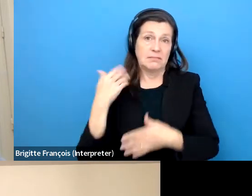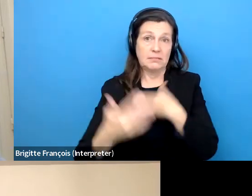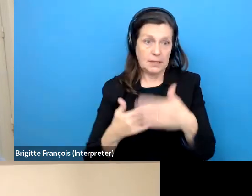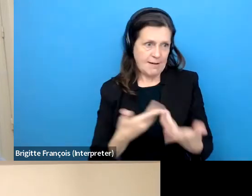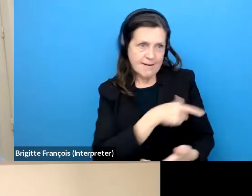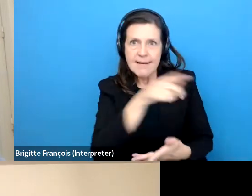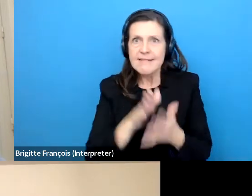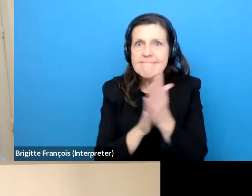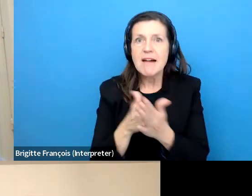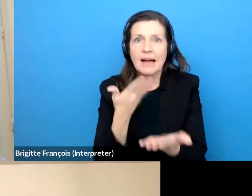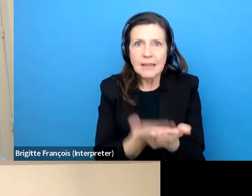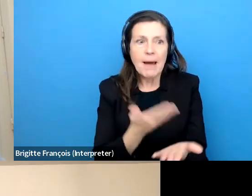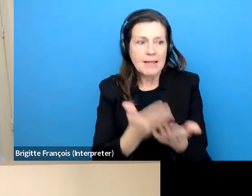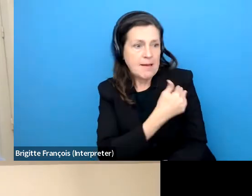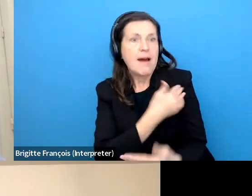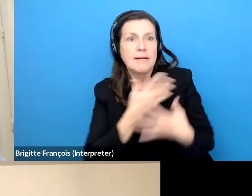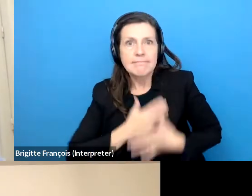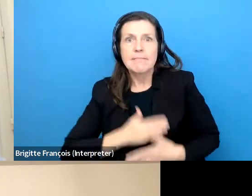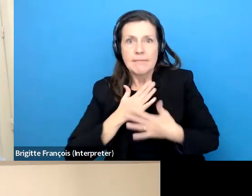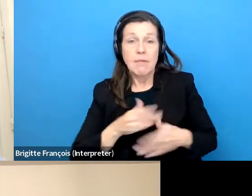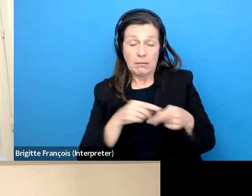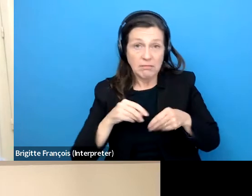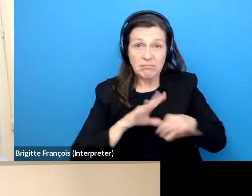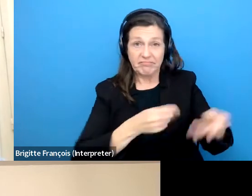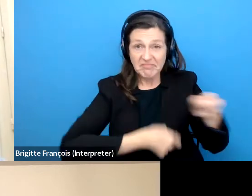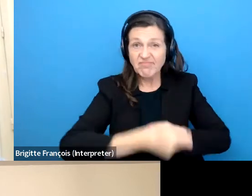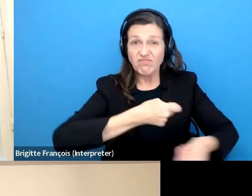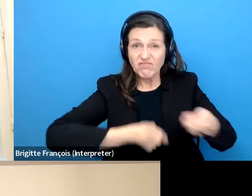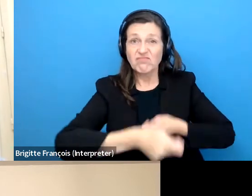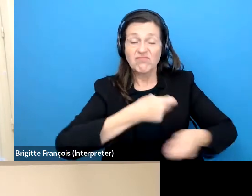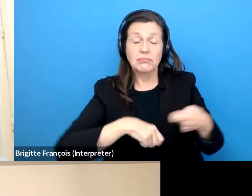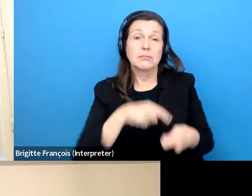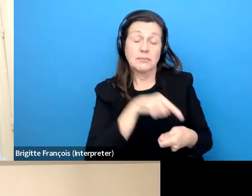exploitation and leads to trafficking, Especially for sexual purposes.